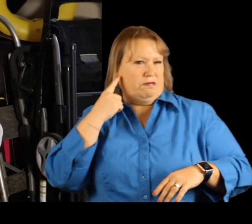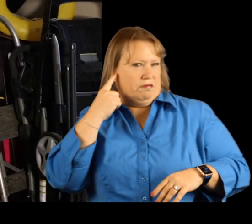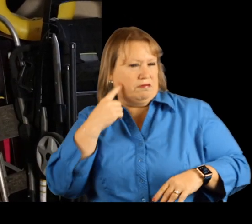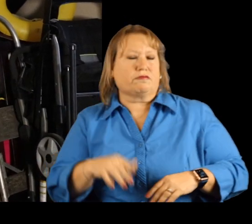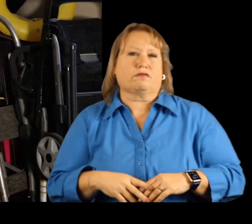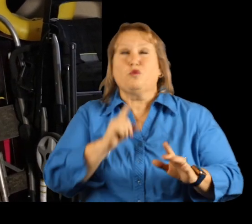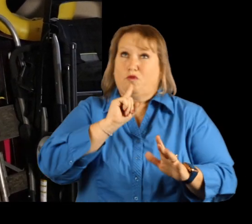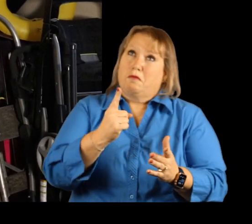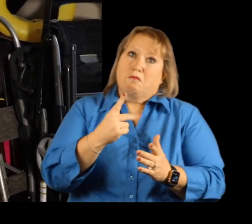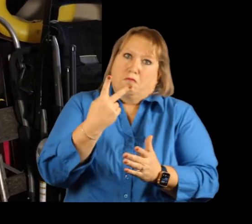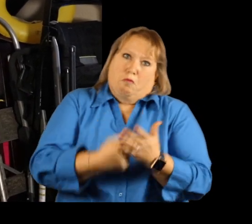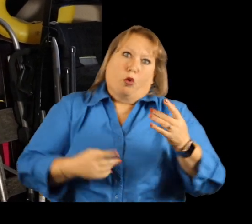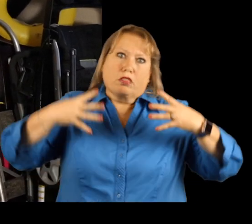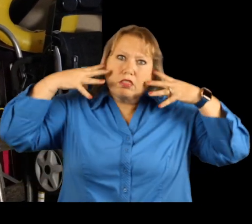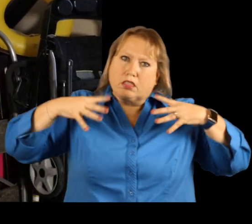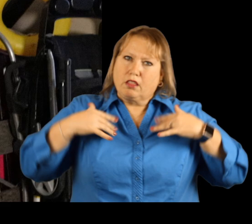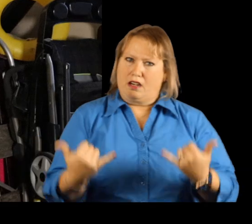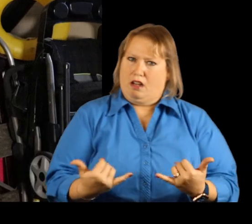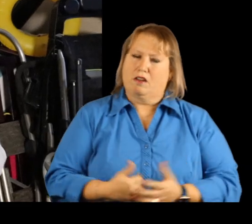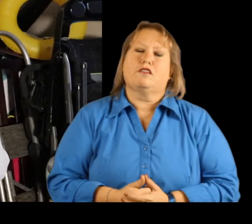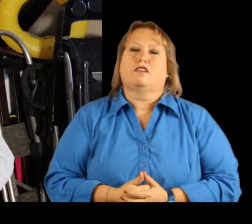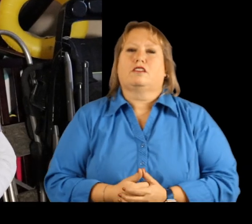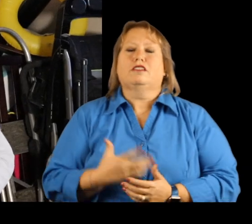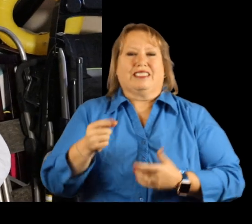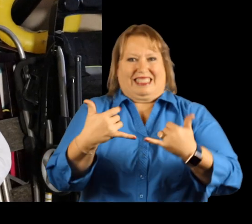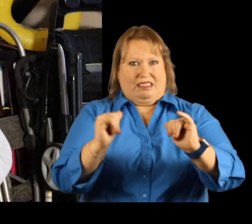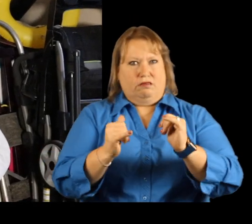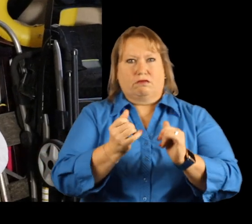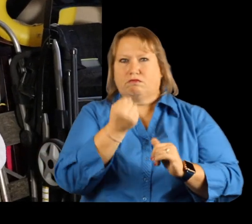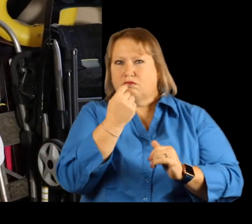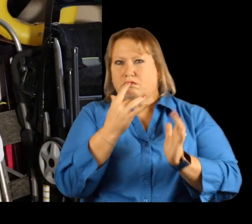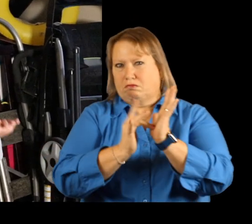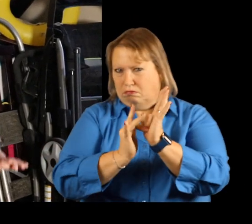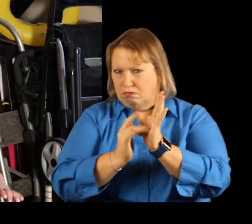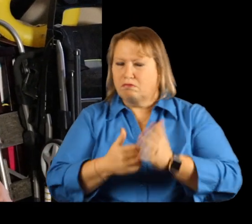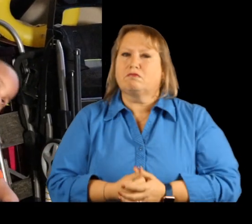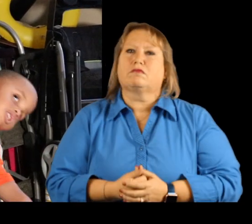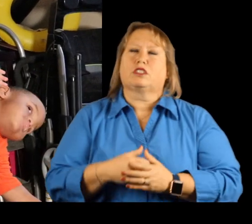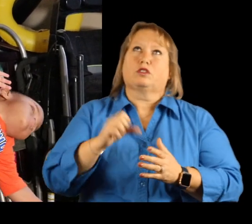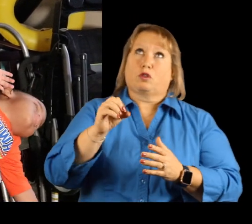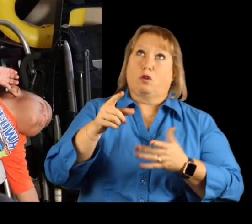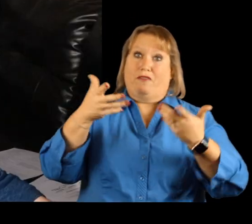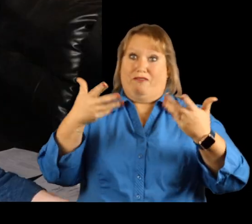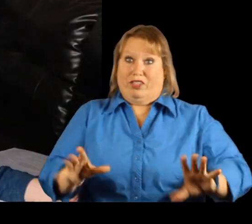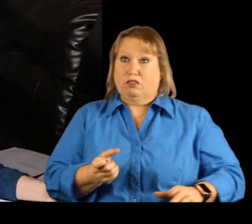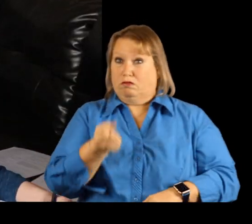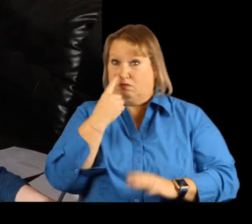But both of them are draining now and he's still on drops, so after they are clear they are gonna do another hearing test.